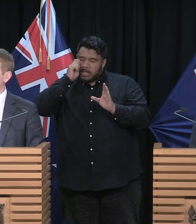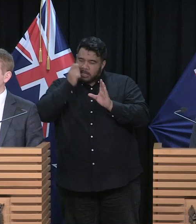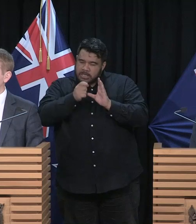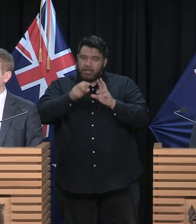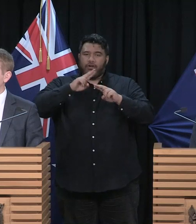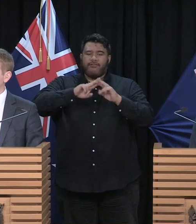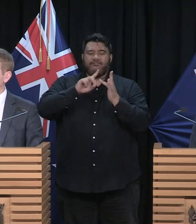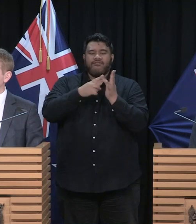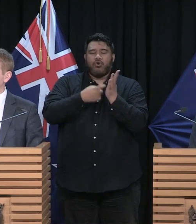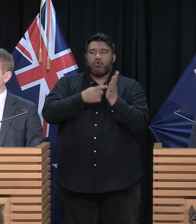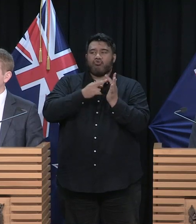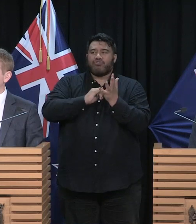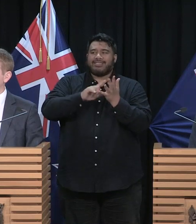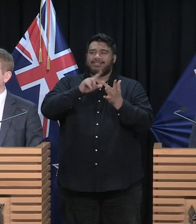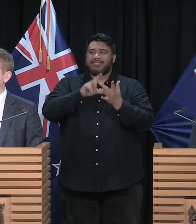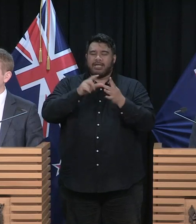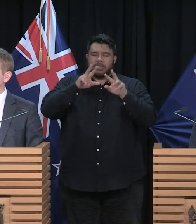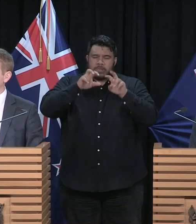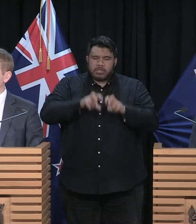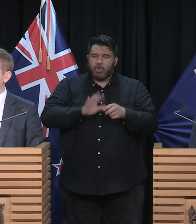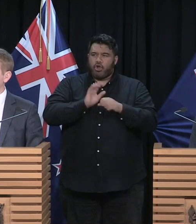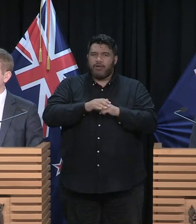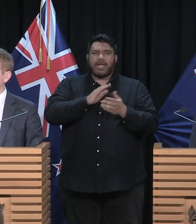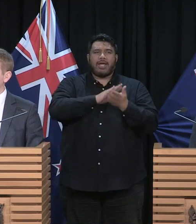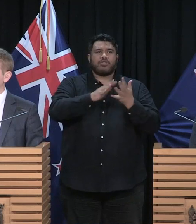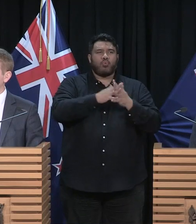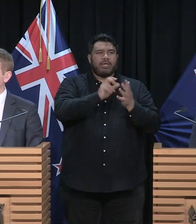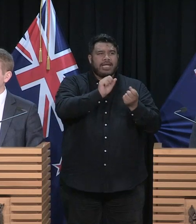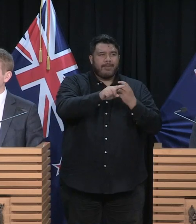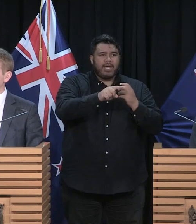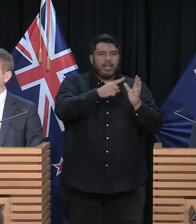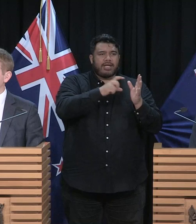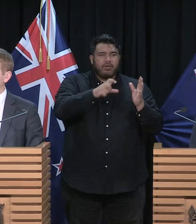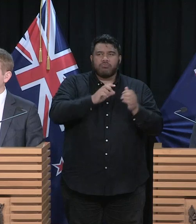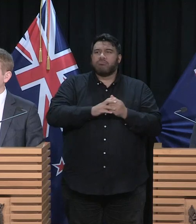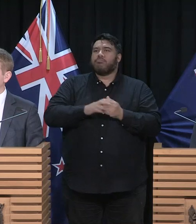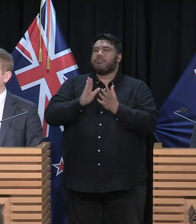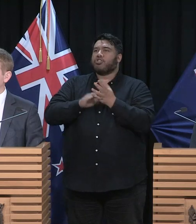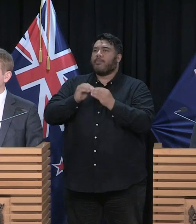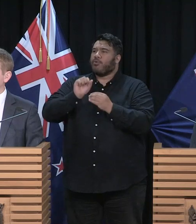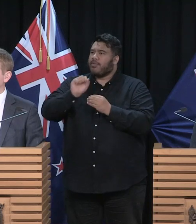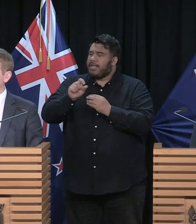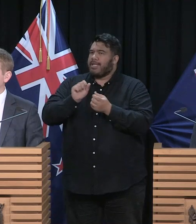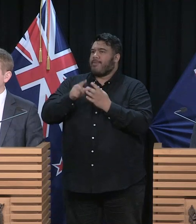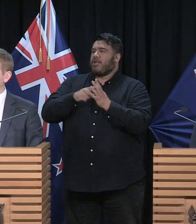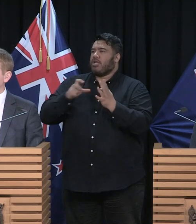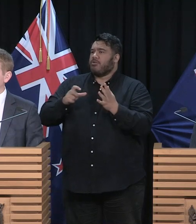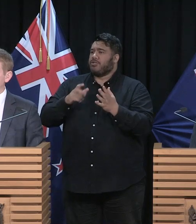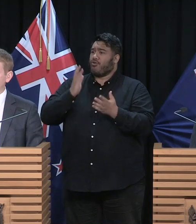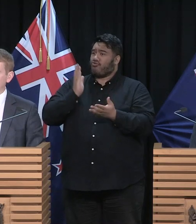terms of reference. Is there a forensic accounting of Michelle Boag and Hamish Walker and Michael